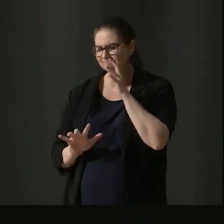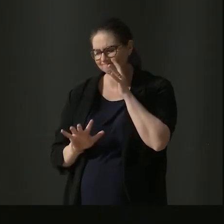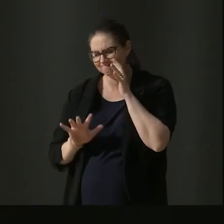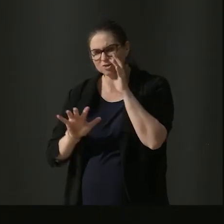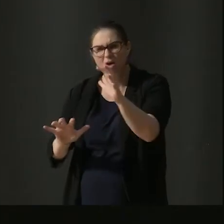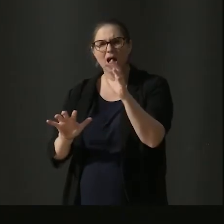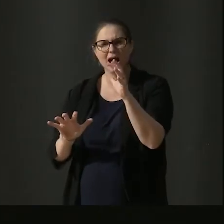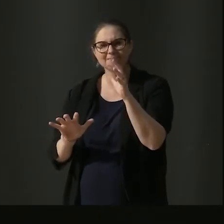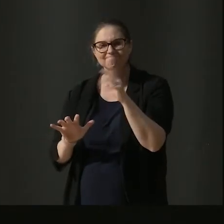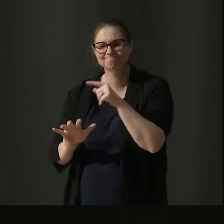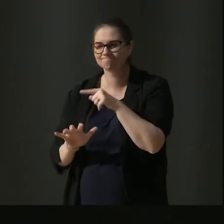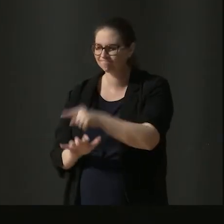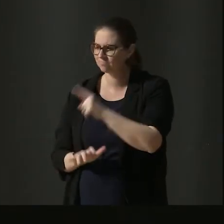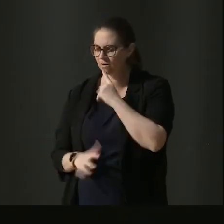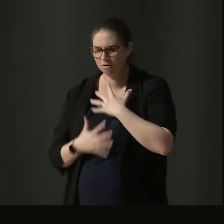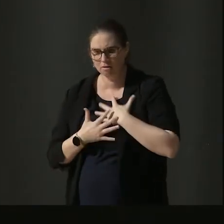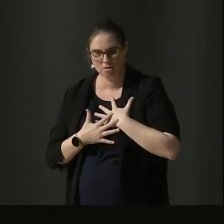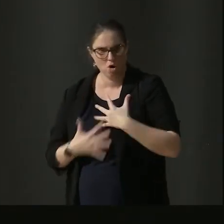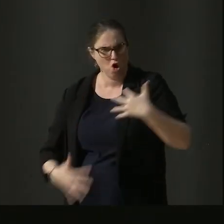He said it hurts, Mommy.